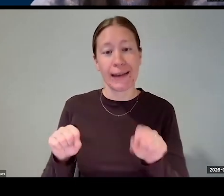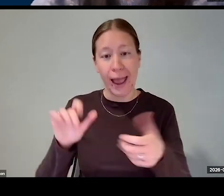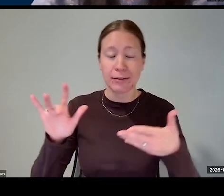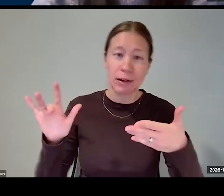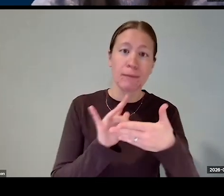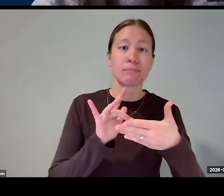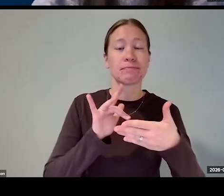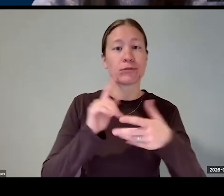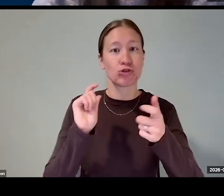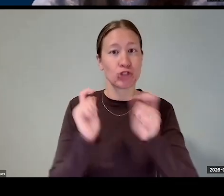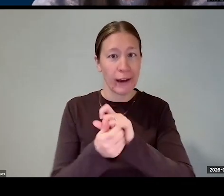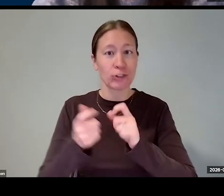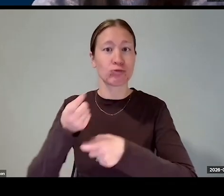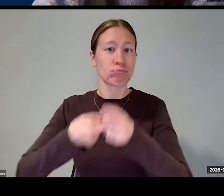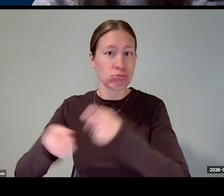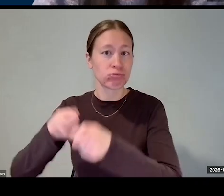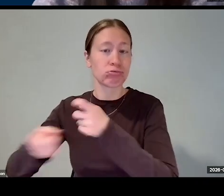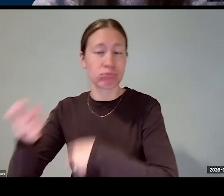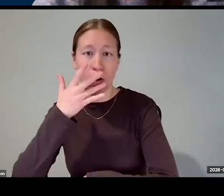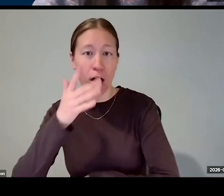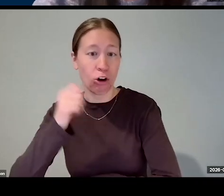or I can go to slide, edit theme